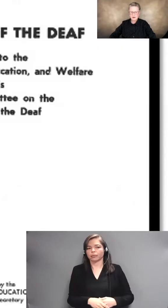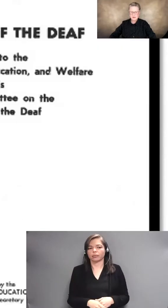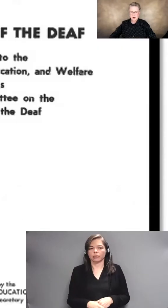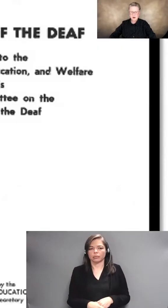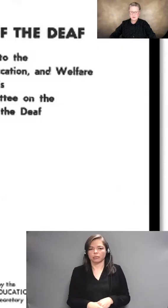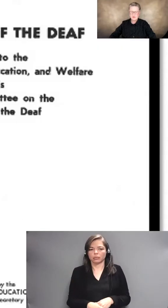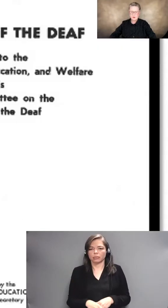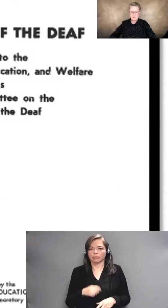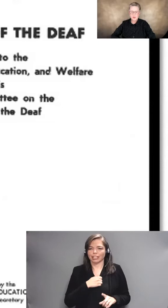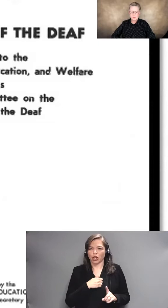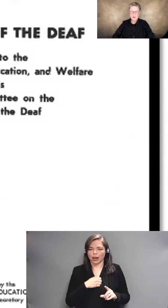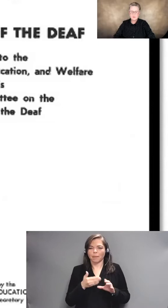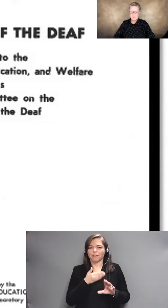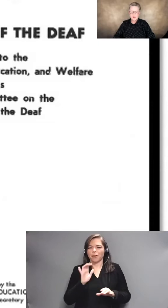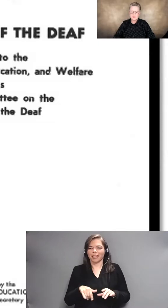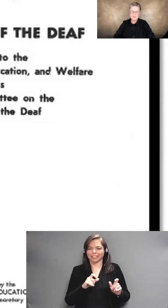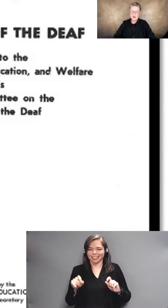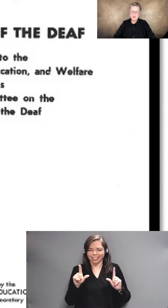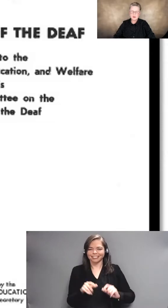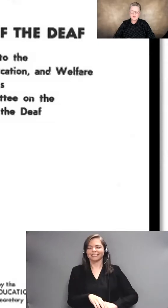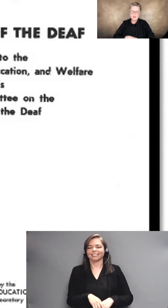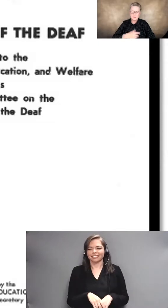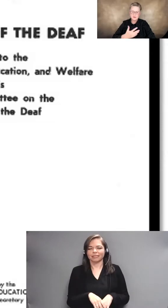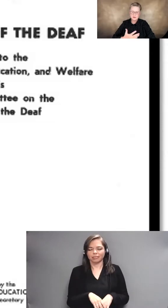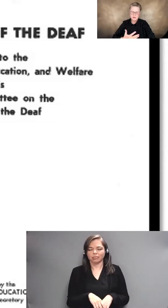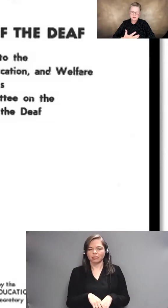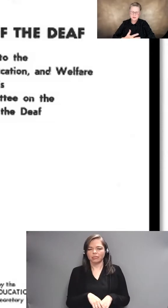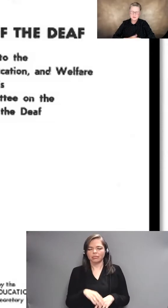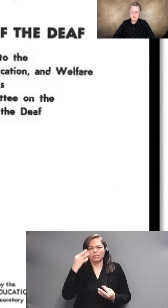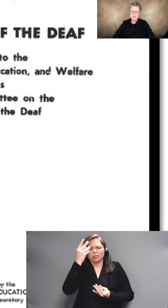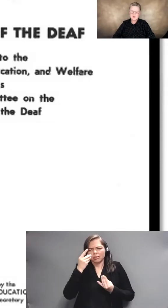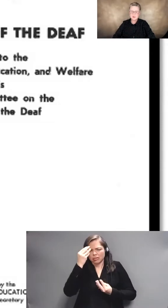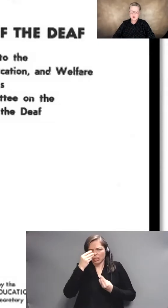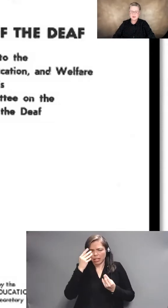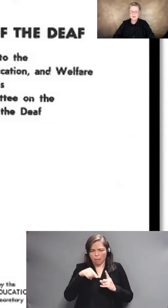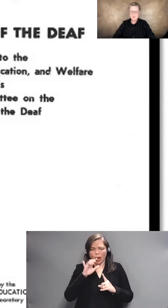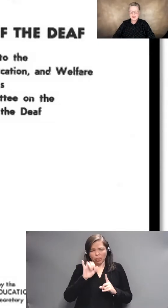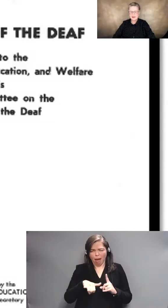sorry, before that, I started thinking about this and then I started trying to get my hands